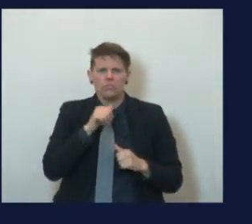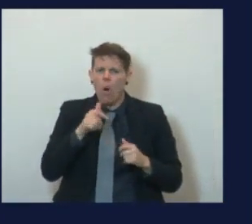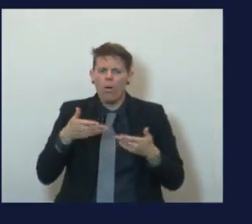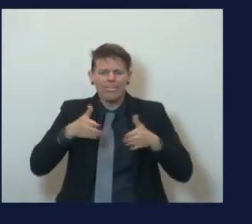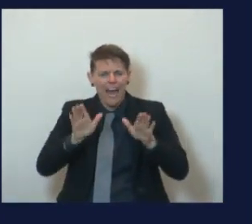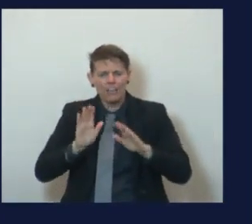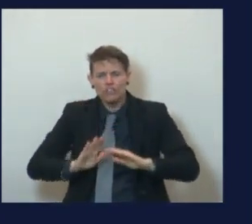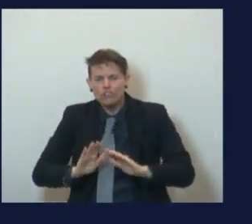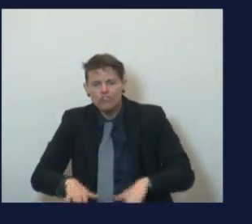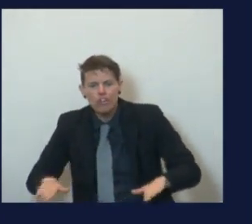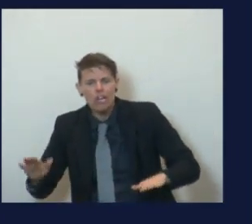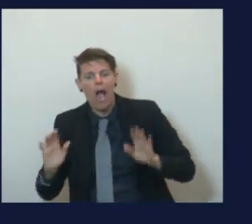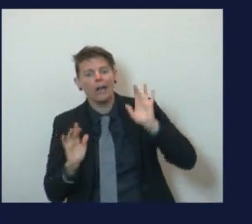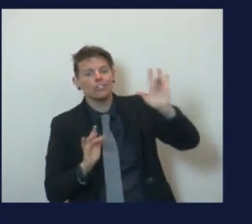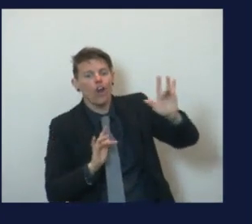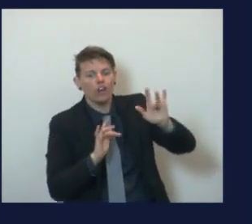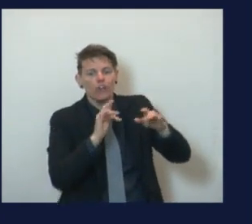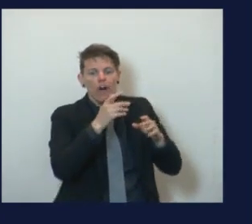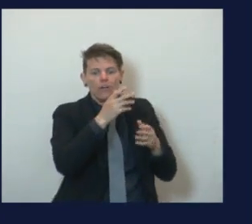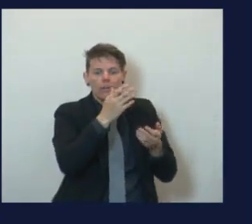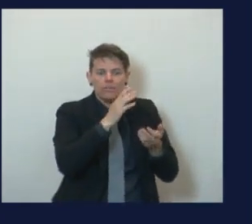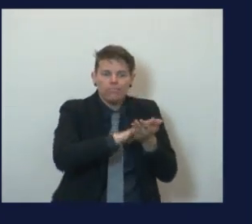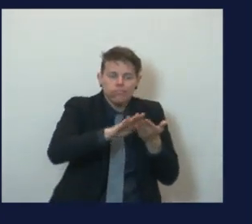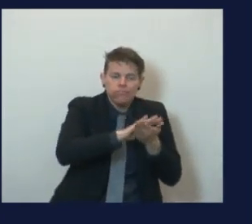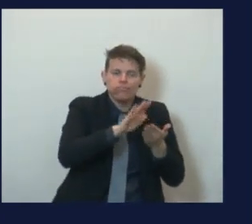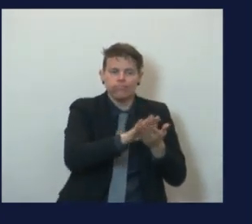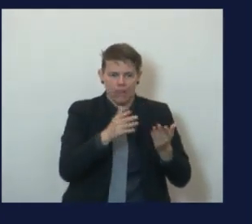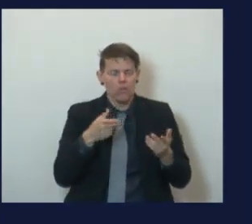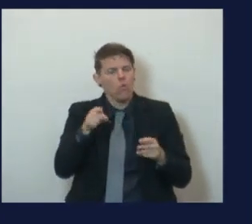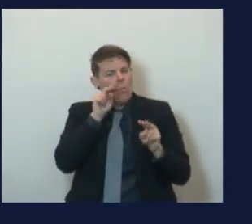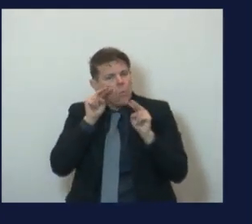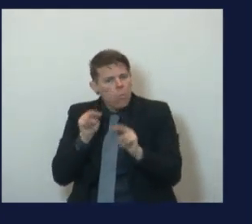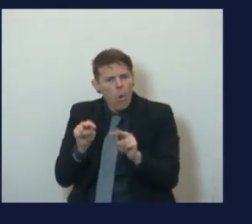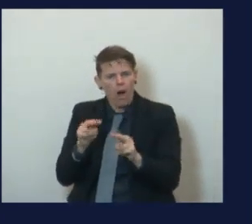DR.’S GRACE, LET’S DO EVERYTHING IN OUR POWER TO GET THAT OUT OF THE HANDS OF CHILDREN.